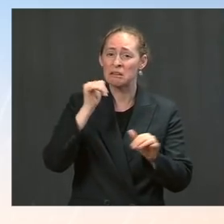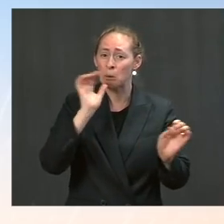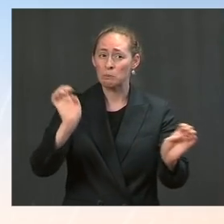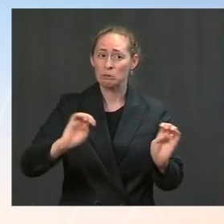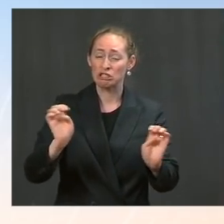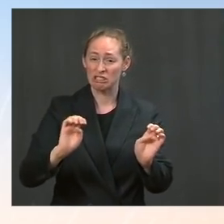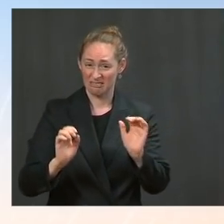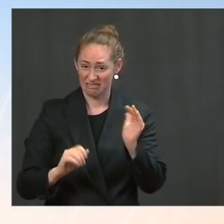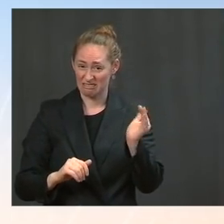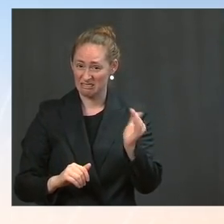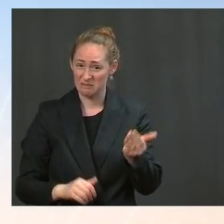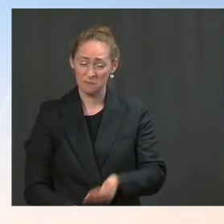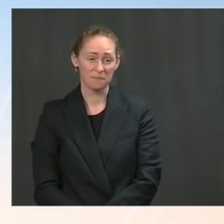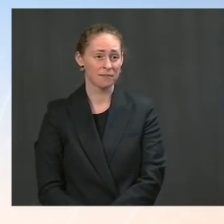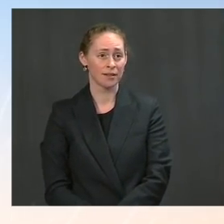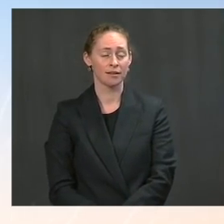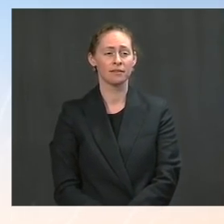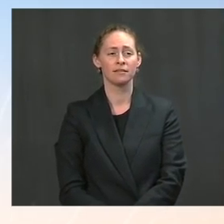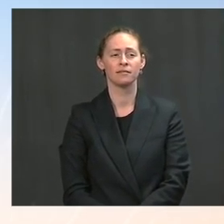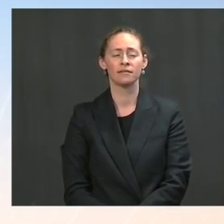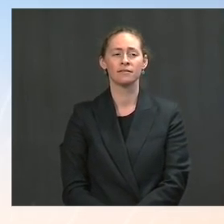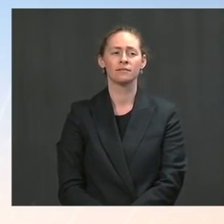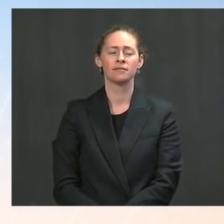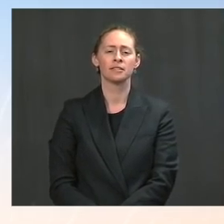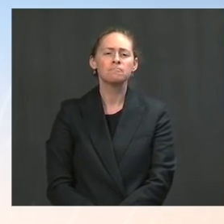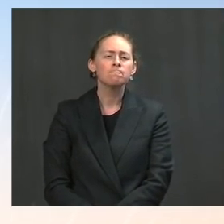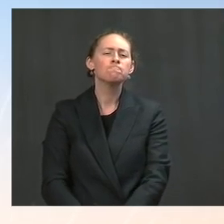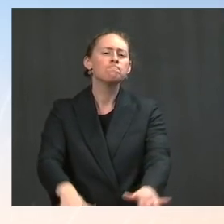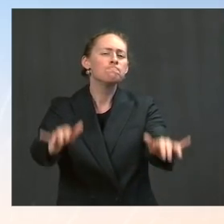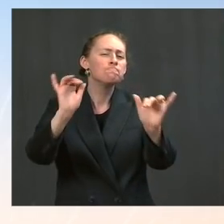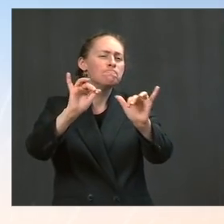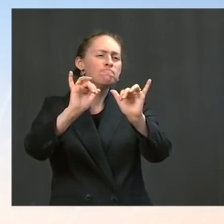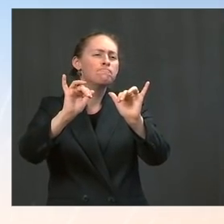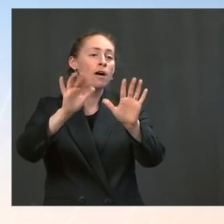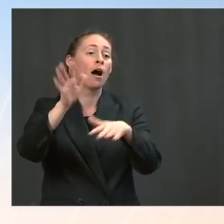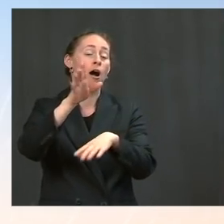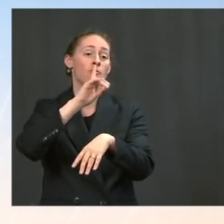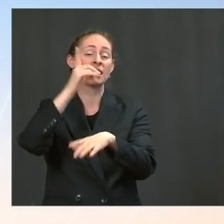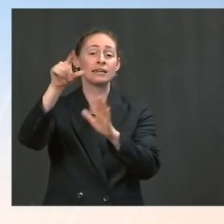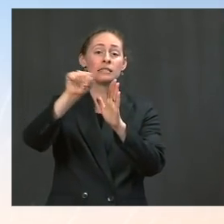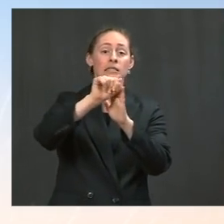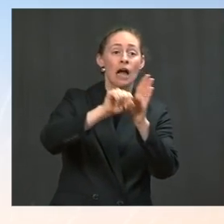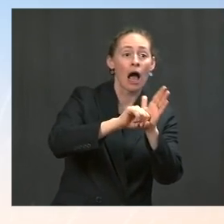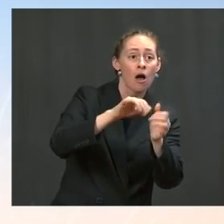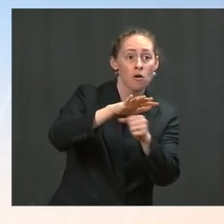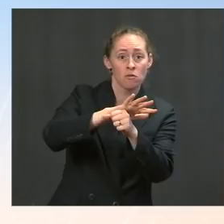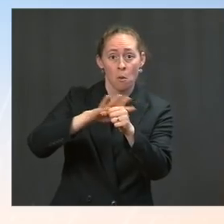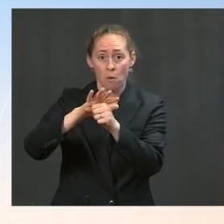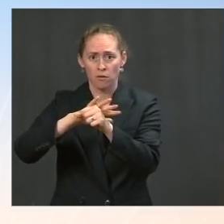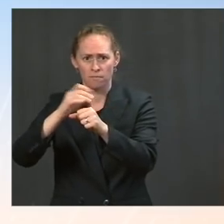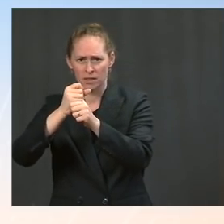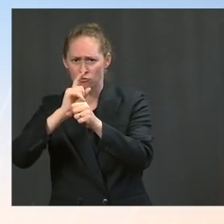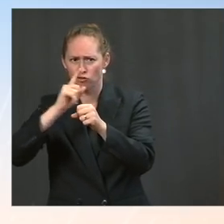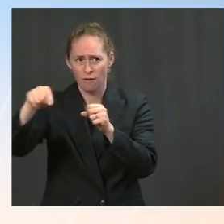in the -- ensuring that states and local governments had the funding they needed to keep employees on the job,